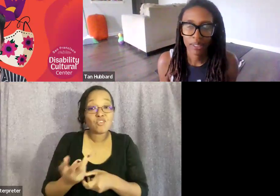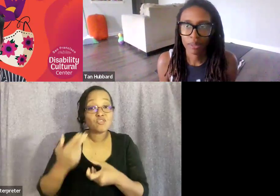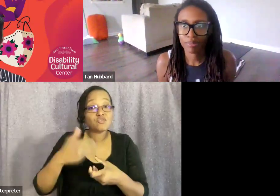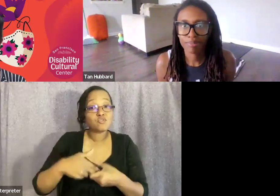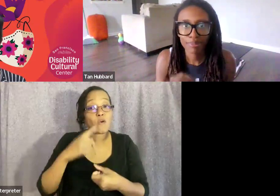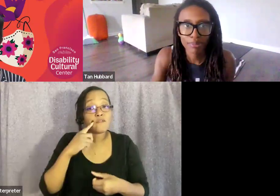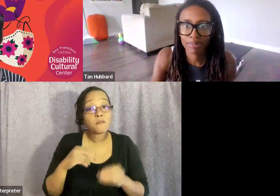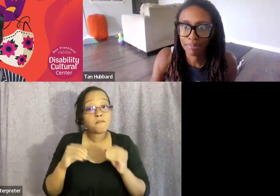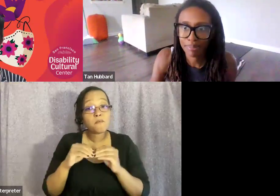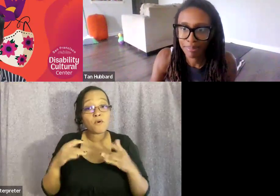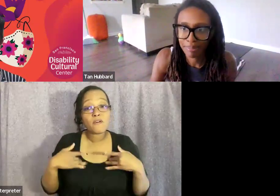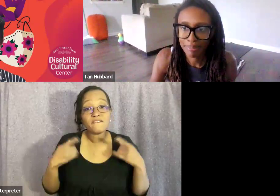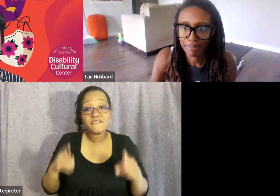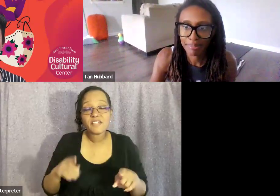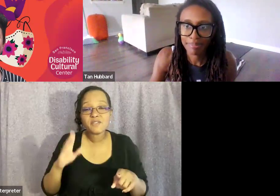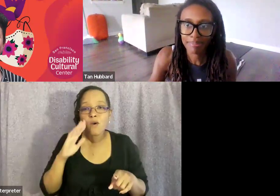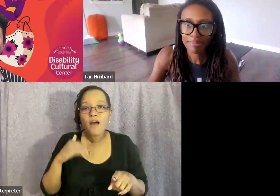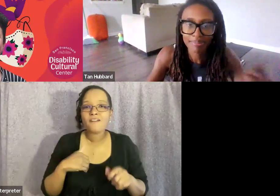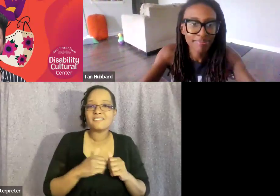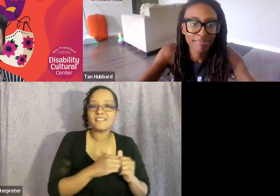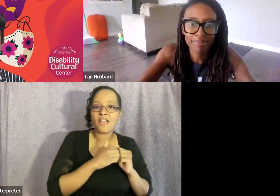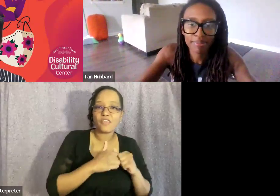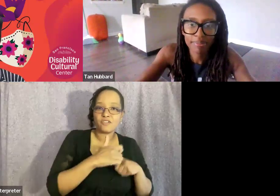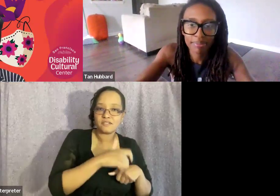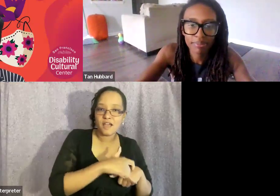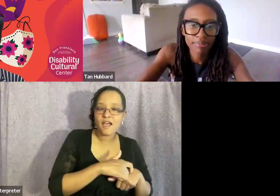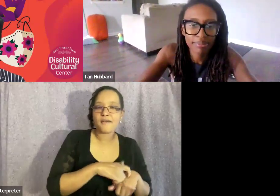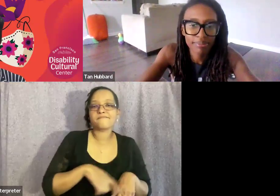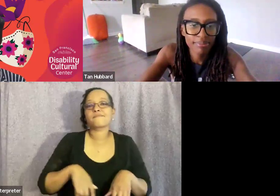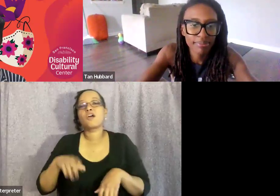Together time, a crafting circle, a cooking class,